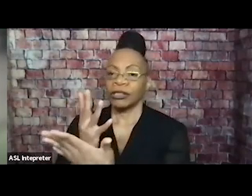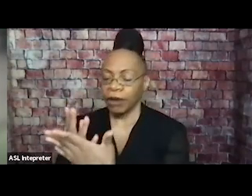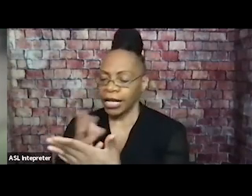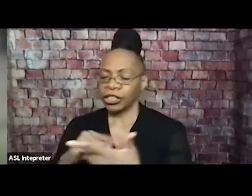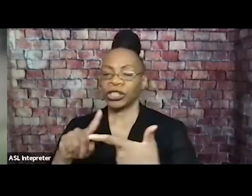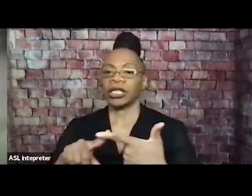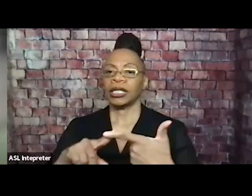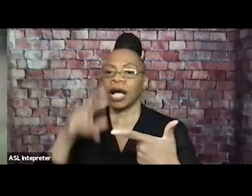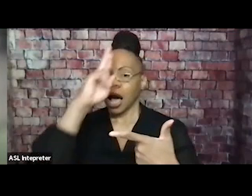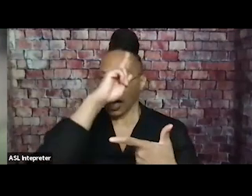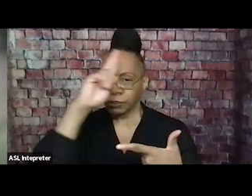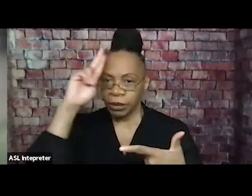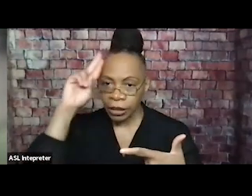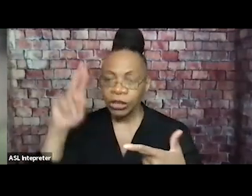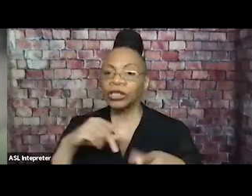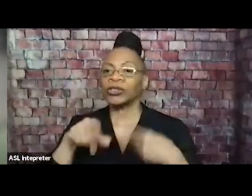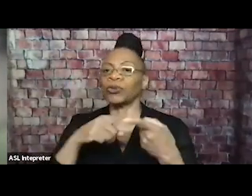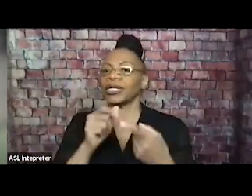when they did not have access to drugs or alcohol.